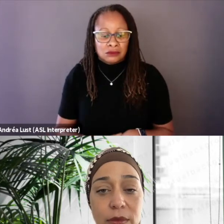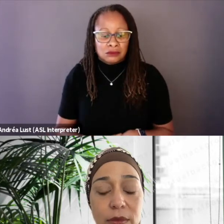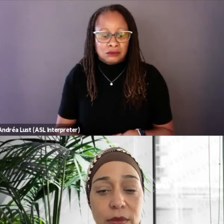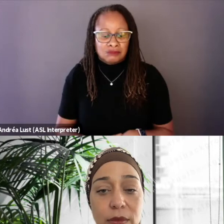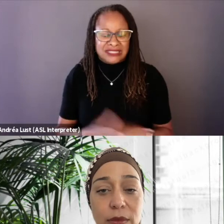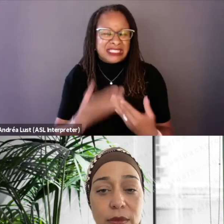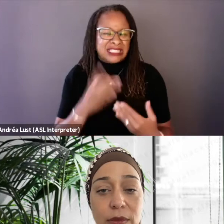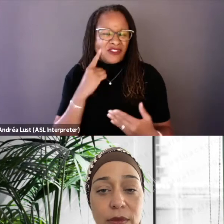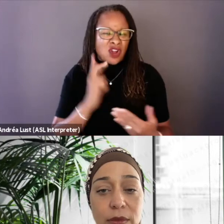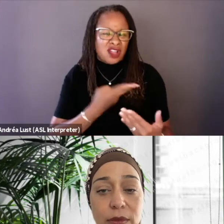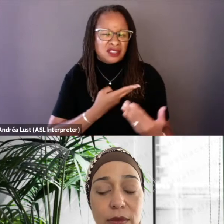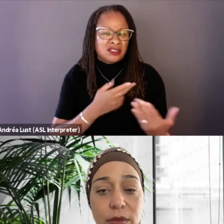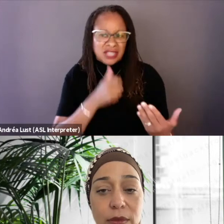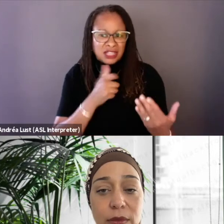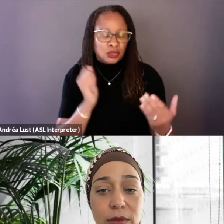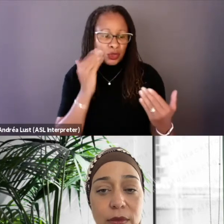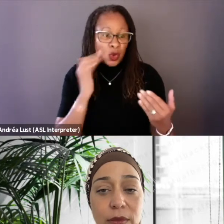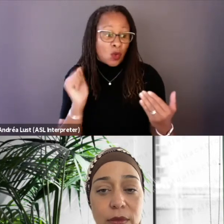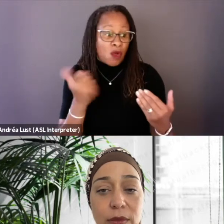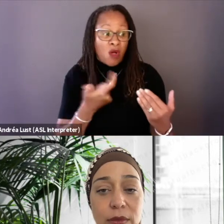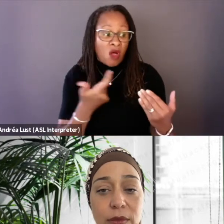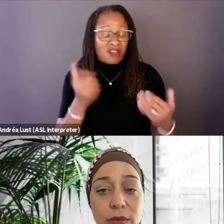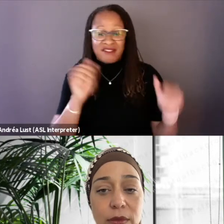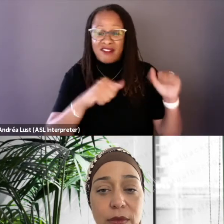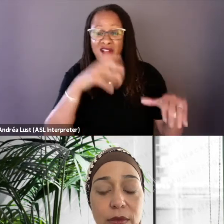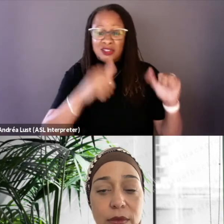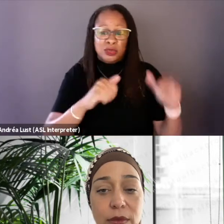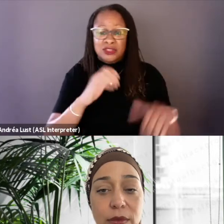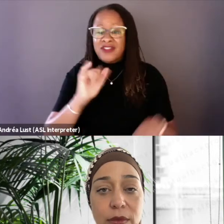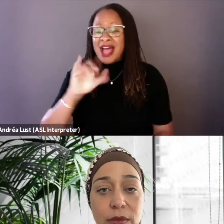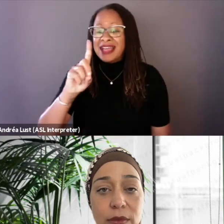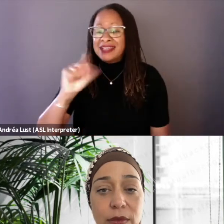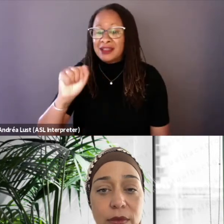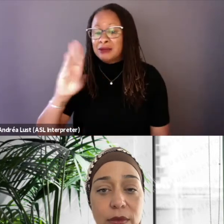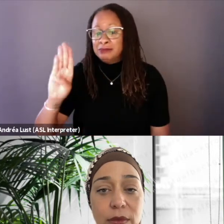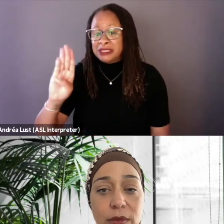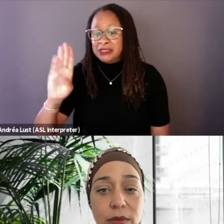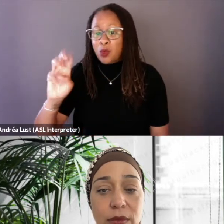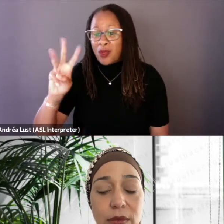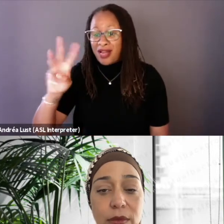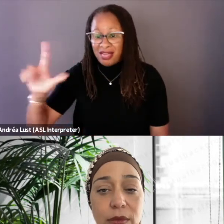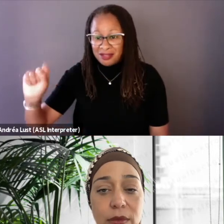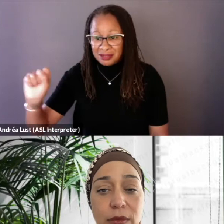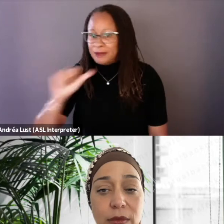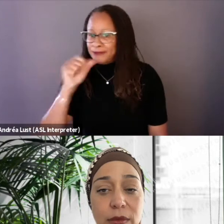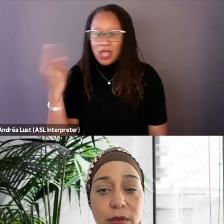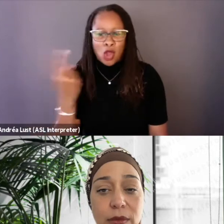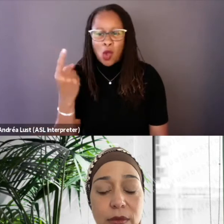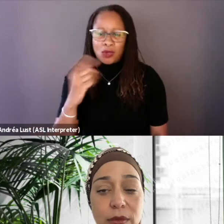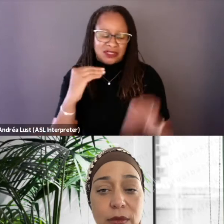all the contributions of an Ida B. Wells or something like that. You know, she's not always taught in history properly, that's fine.